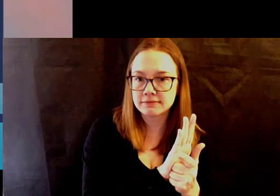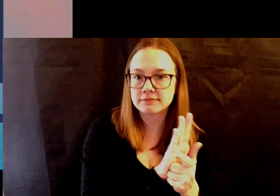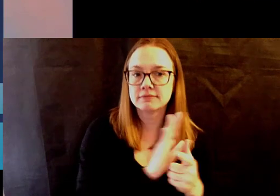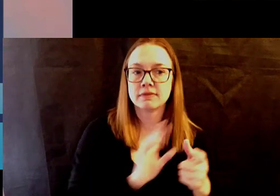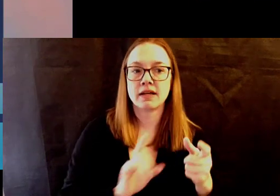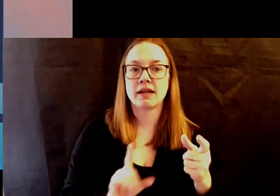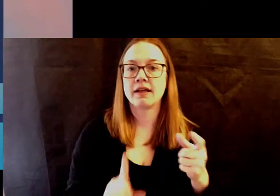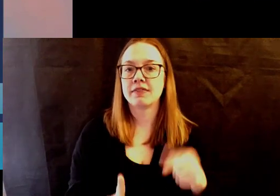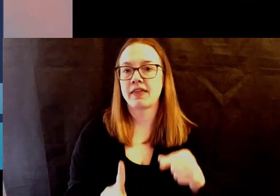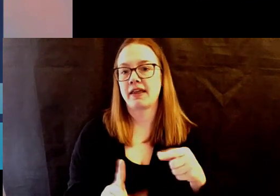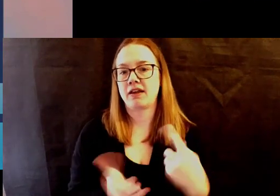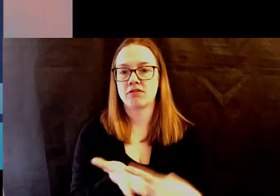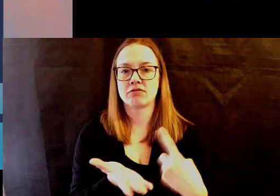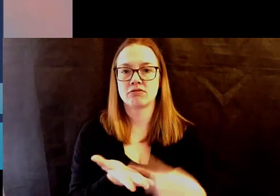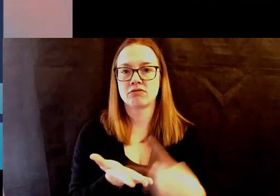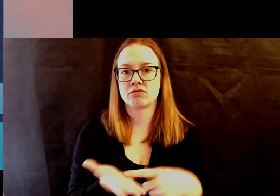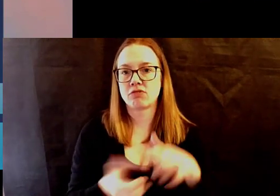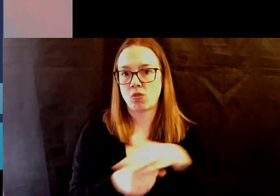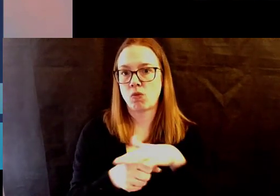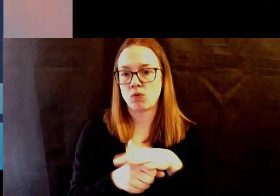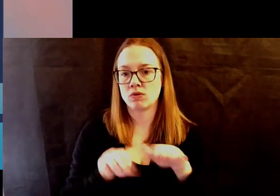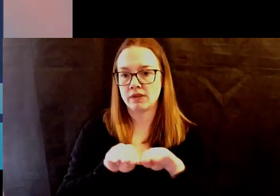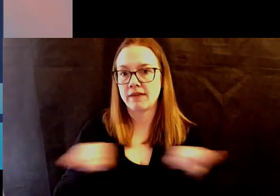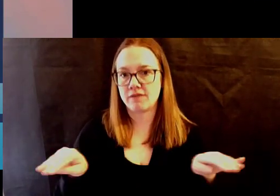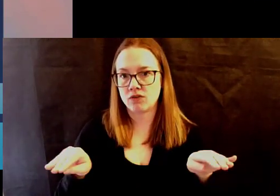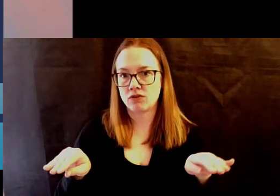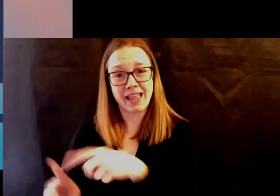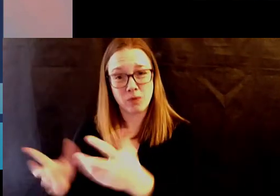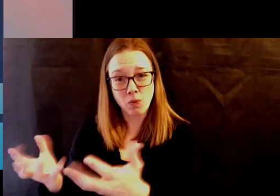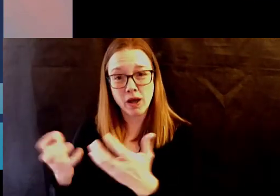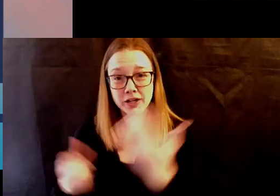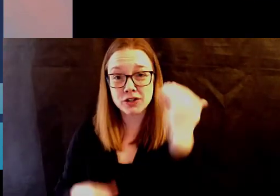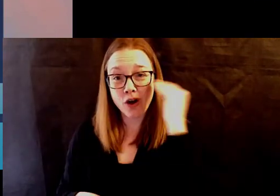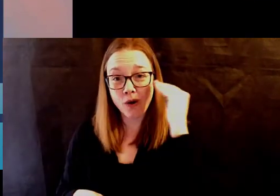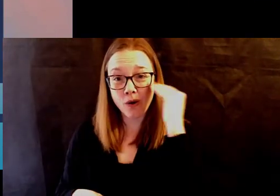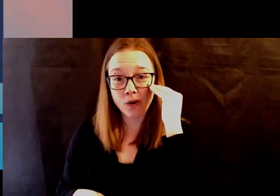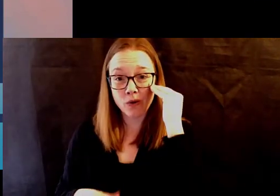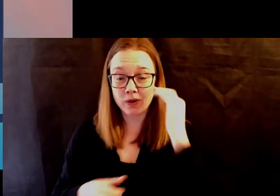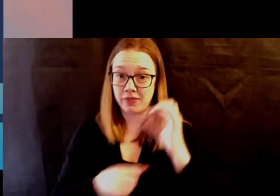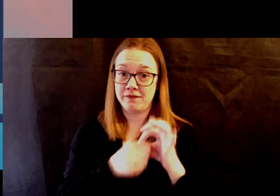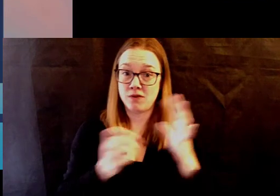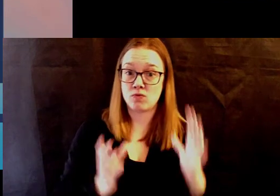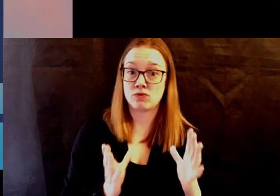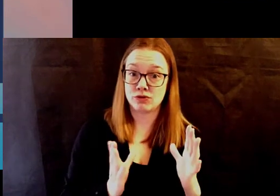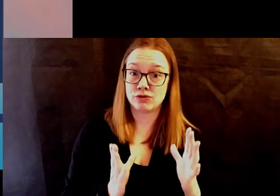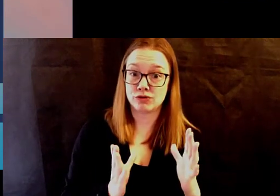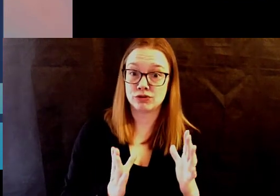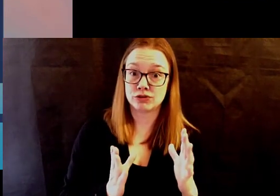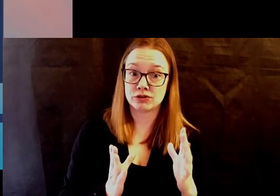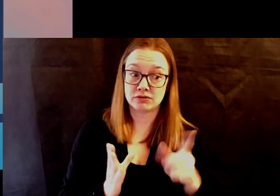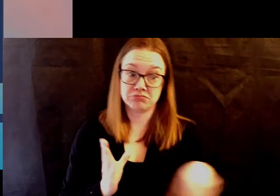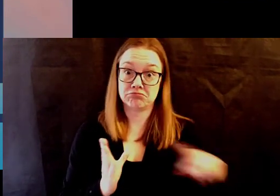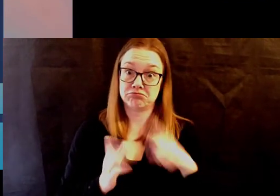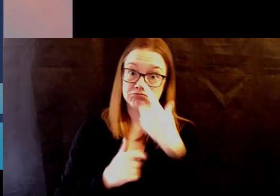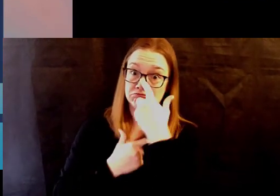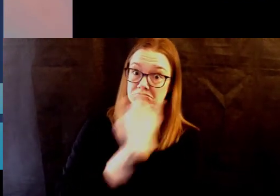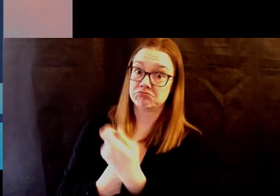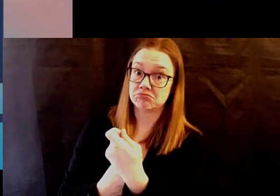But, again, they want to know that their constituents are interested and whatever the policy is.